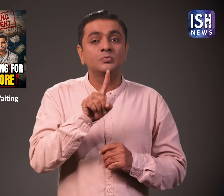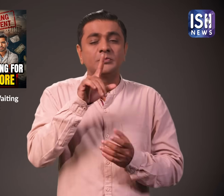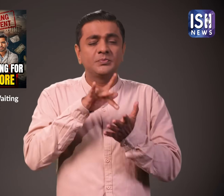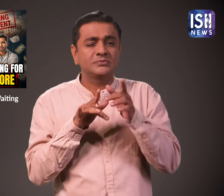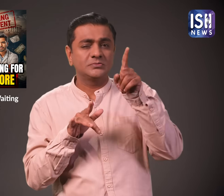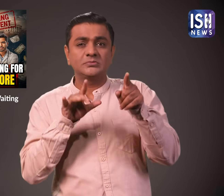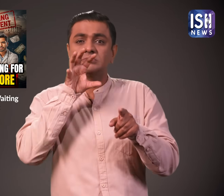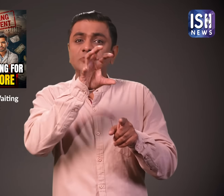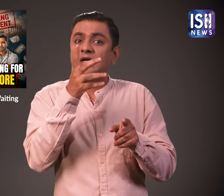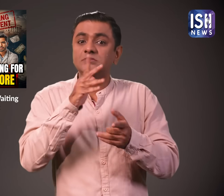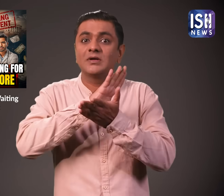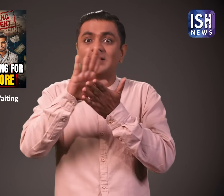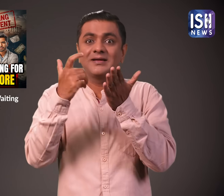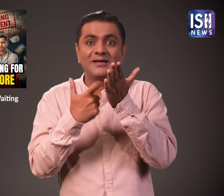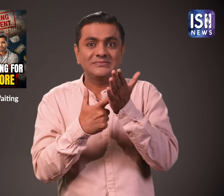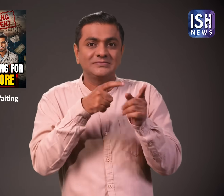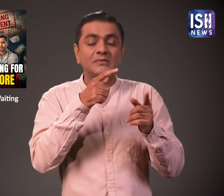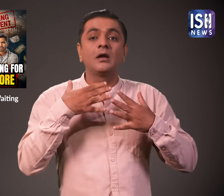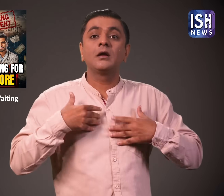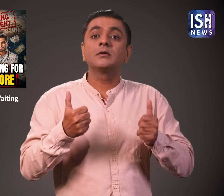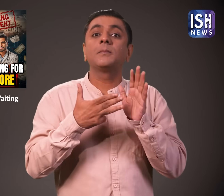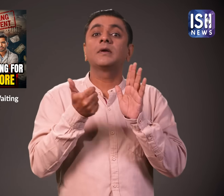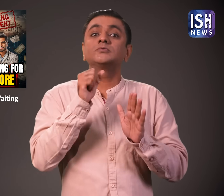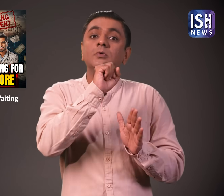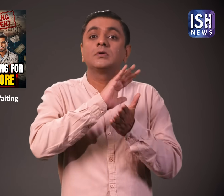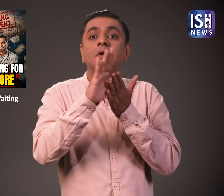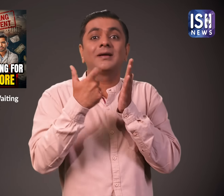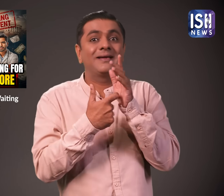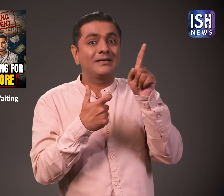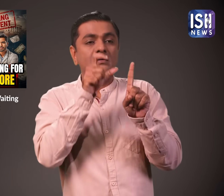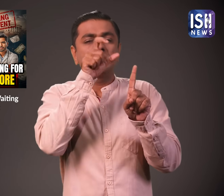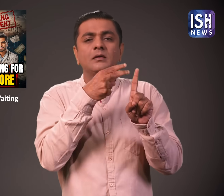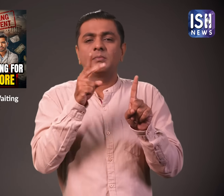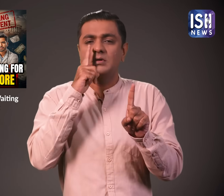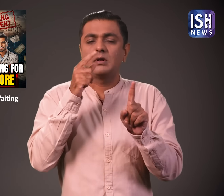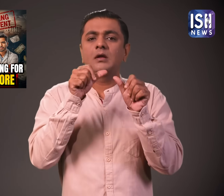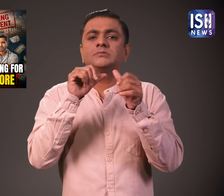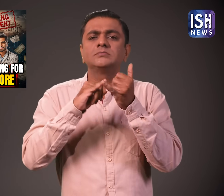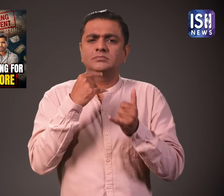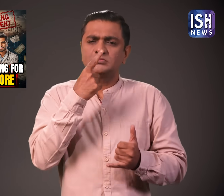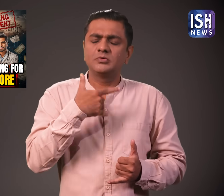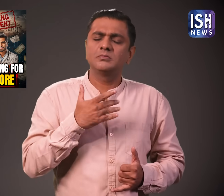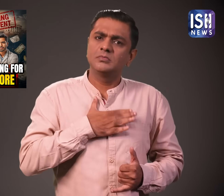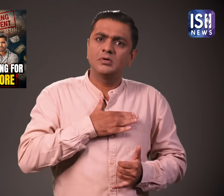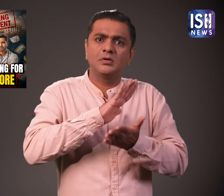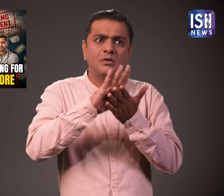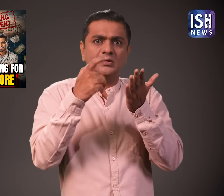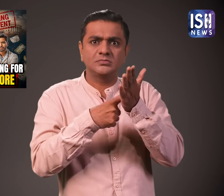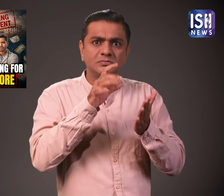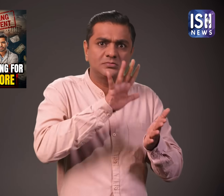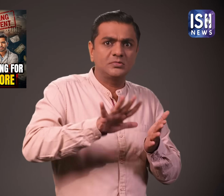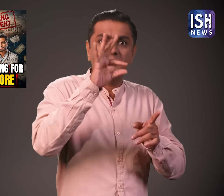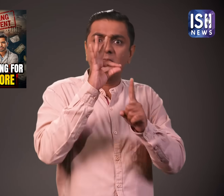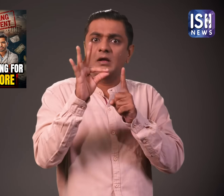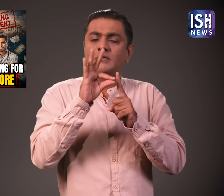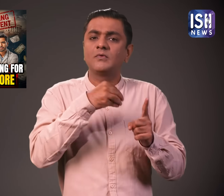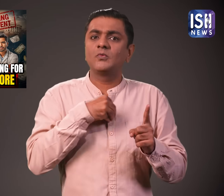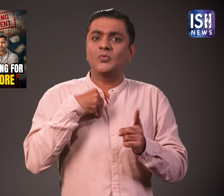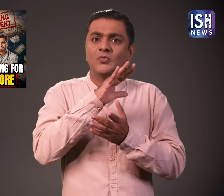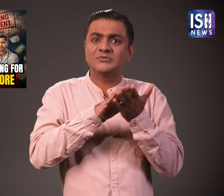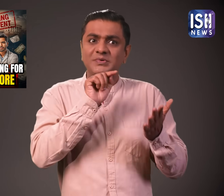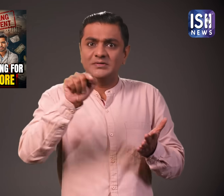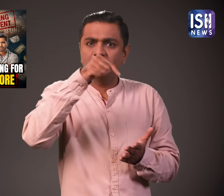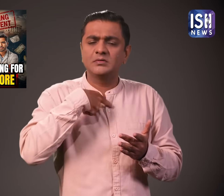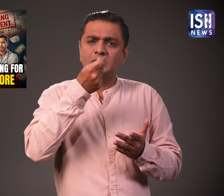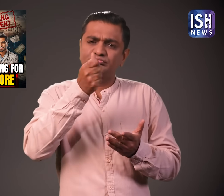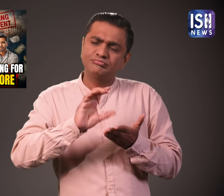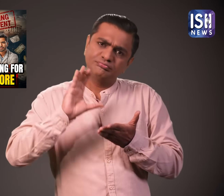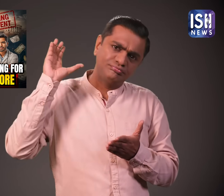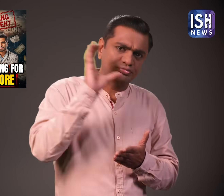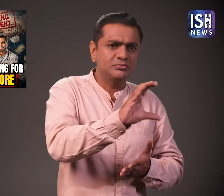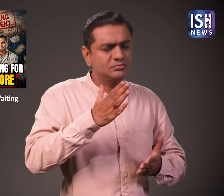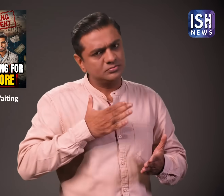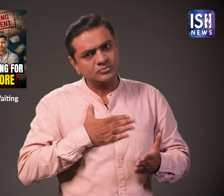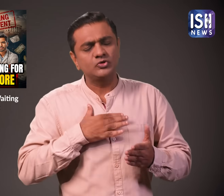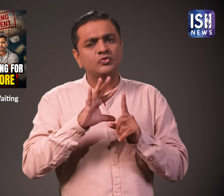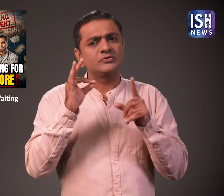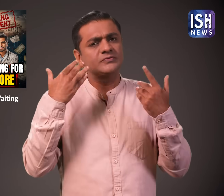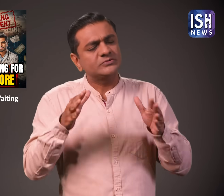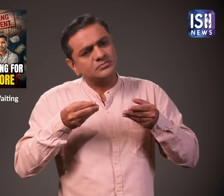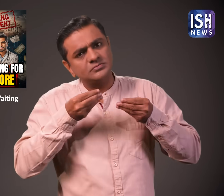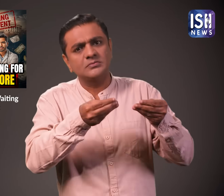In Haryana, Health Minister Aarti Singh Rao said payments are being released to the private hospitals.